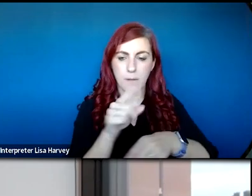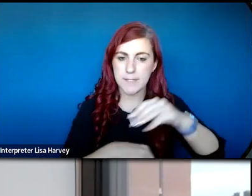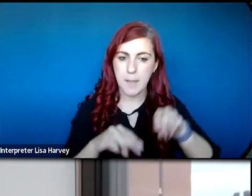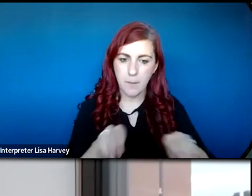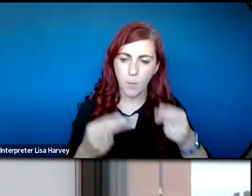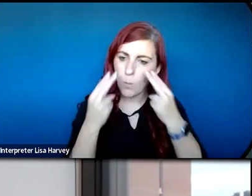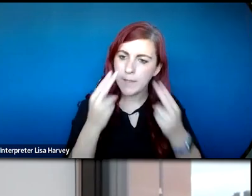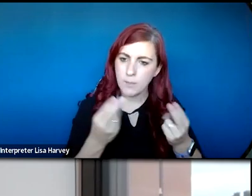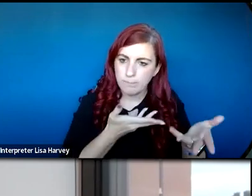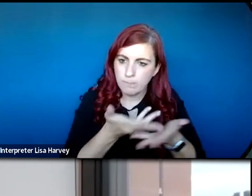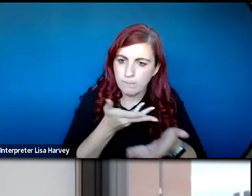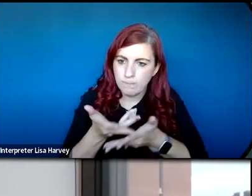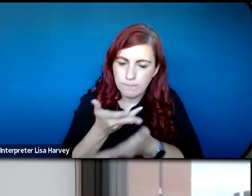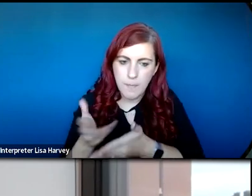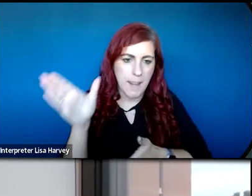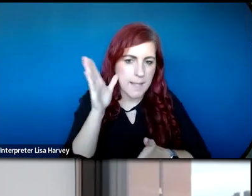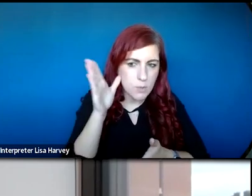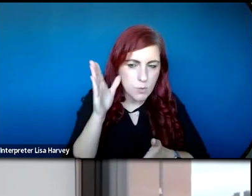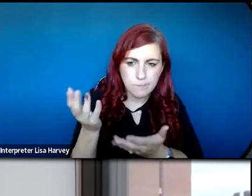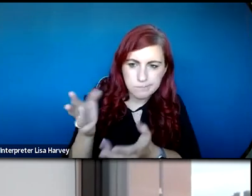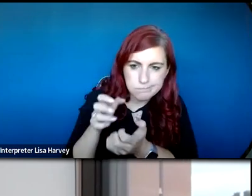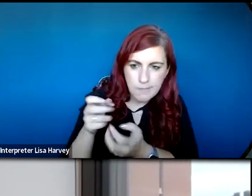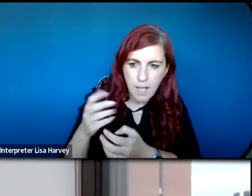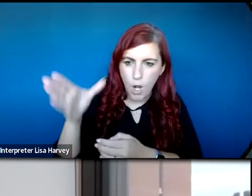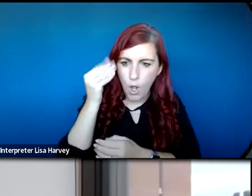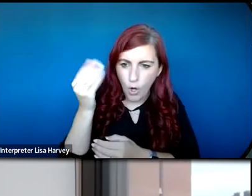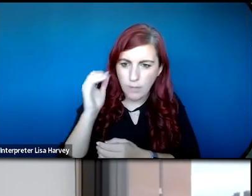consult with, listen to, and learn from disabled people.